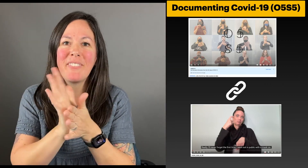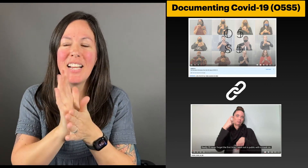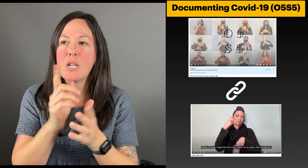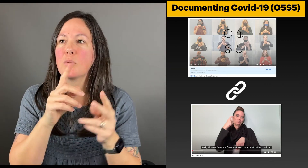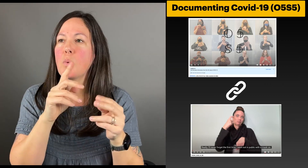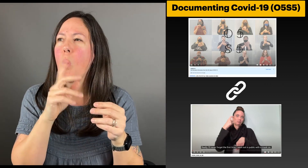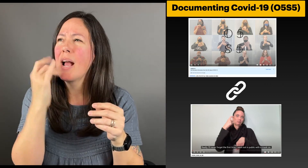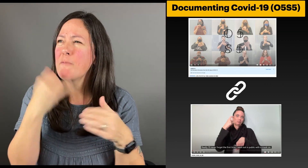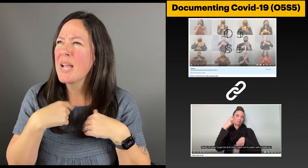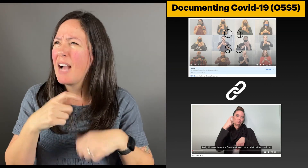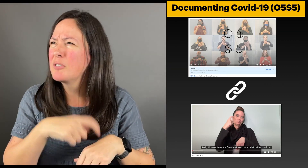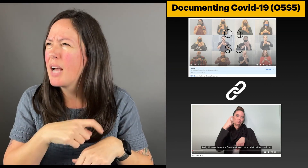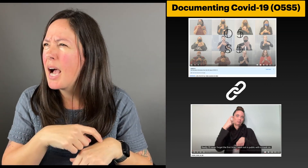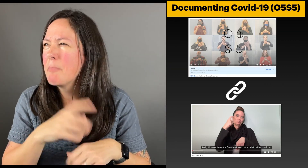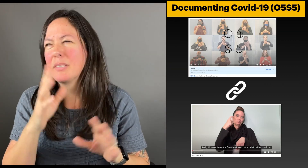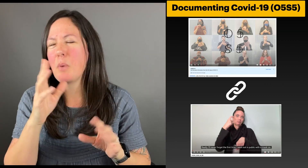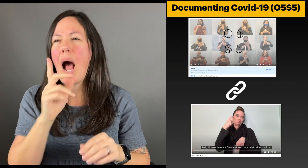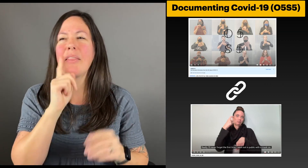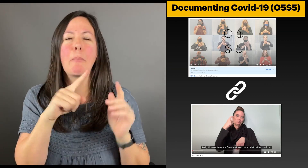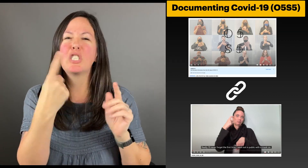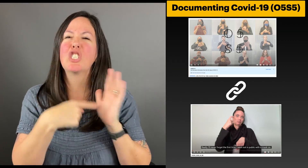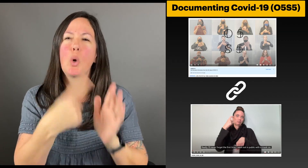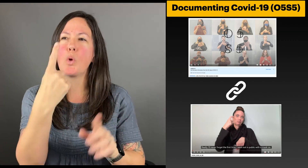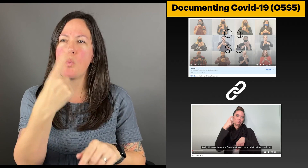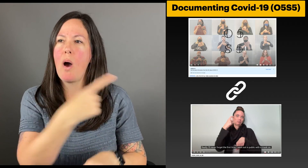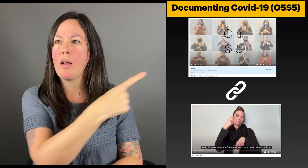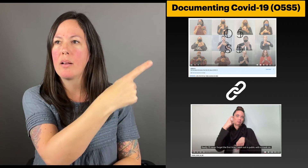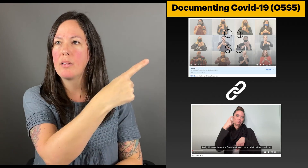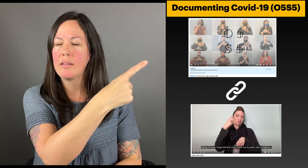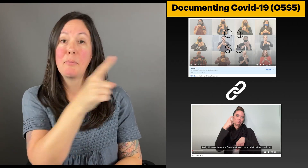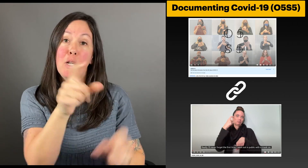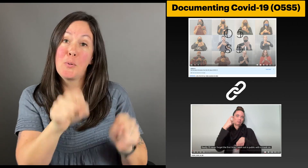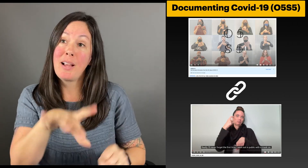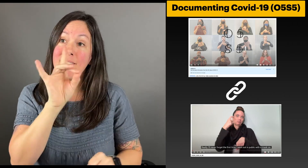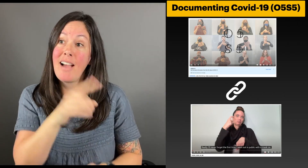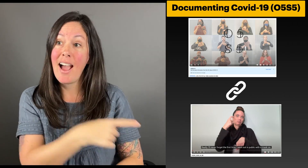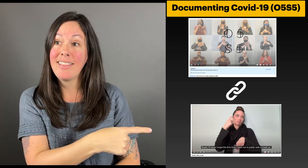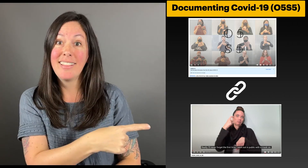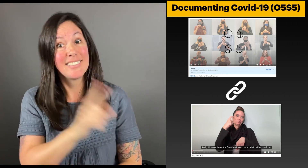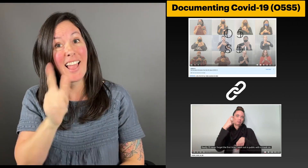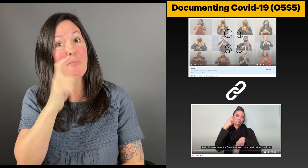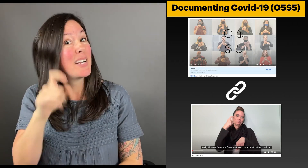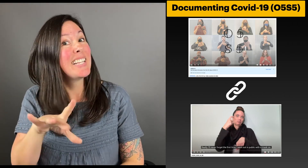Co I want to show you a brief clip I think I have time I'm going to show one